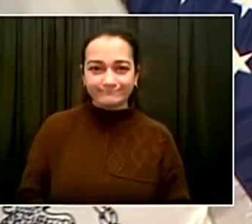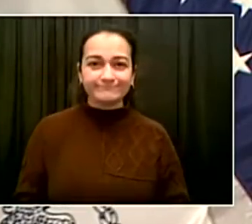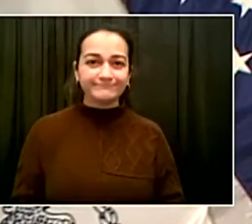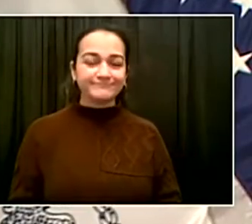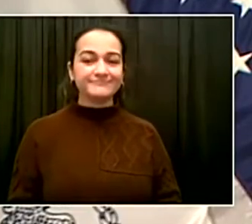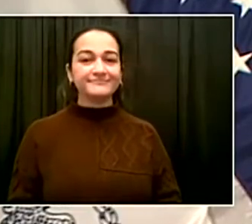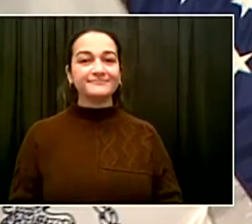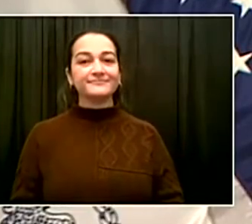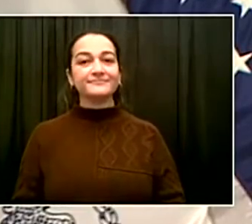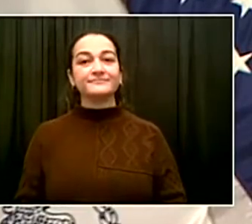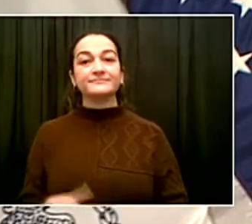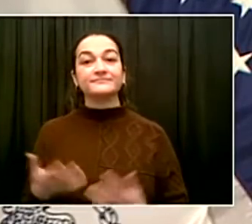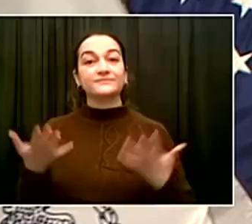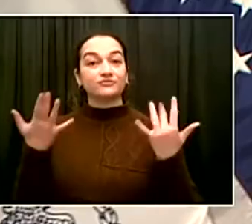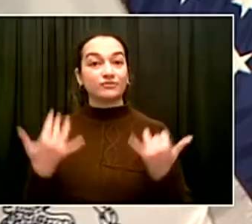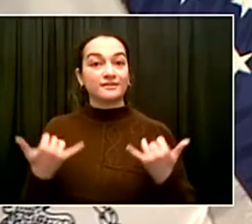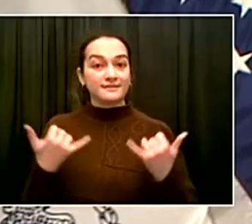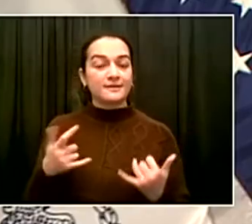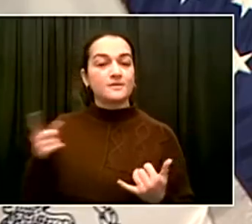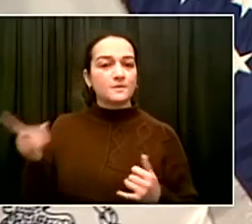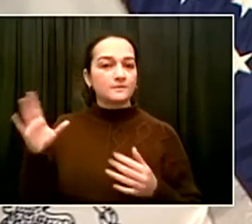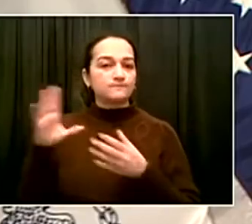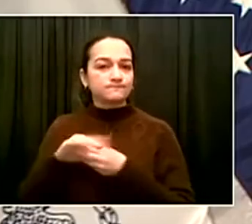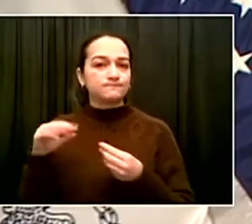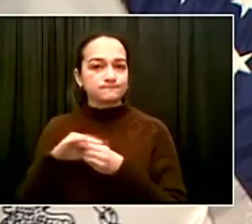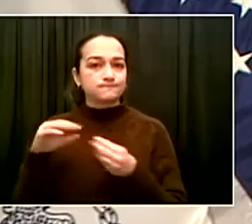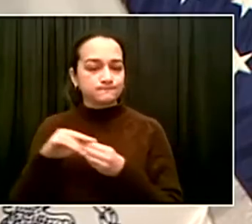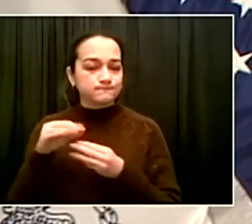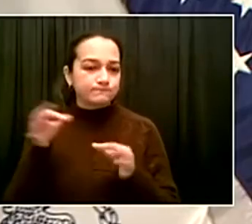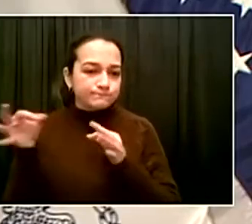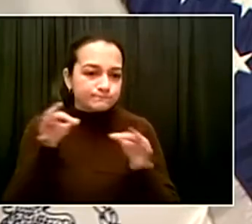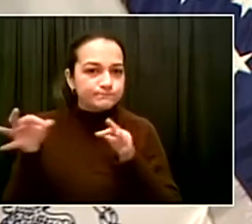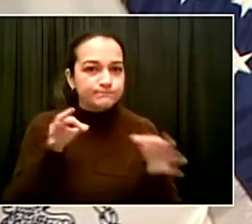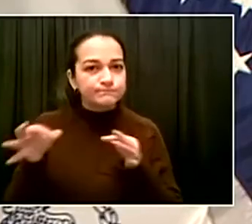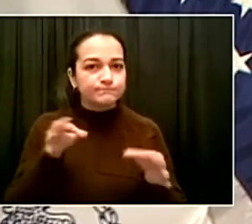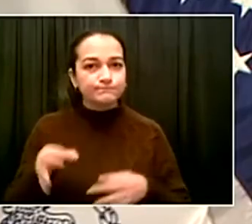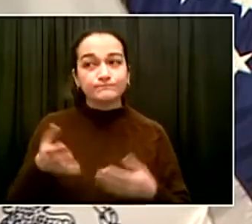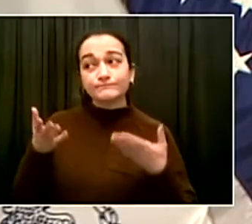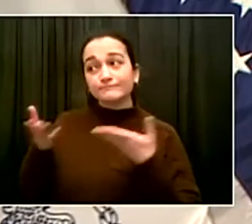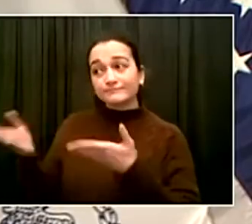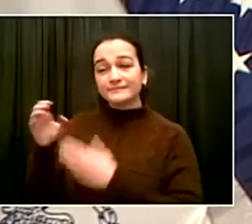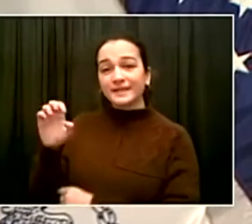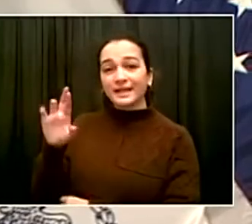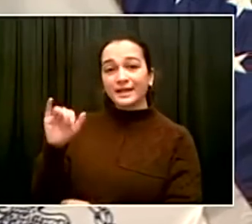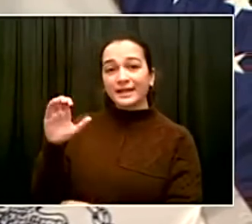THE RIGHT STEPS THAT HE WILL THEN CONTINUE ONCE HE TAKES OFFICE JANUARY 1st, IT HAS BEEN A VERY POWERFUL TRANSITION, AND ONE THAT SHOWS WHAT TEAMWORK